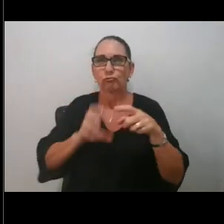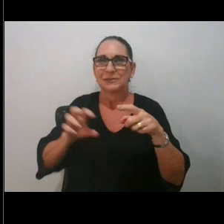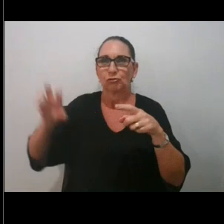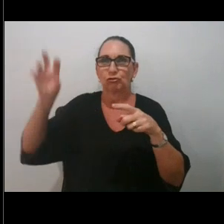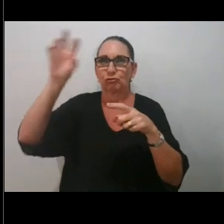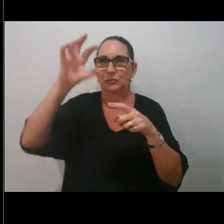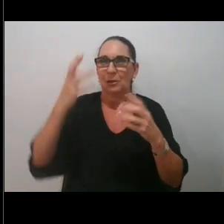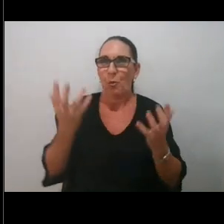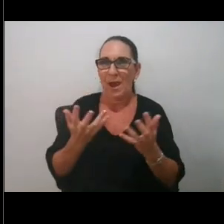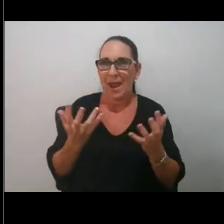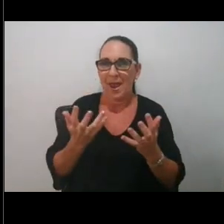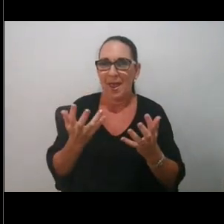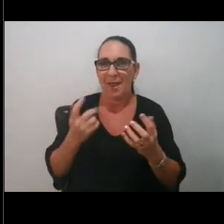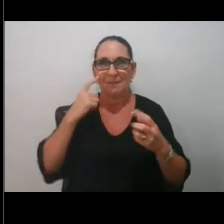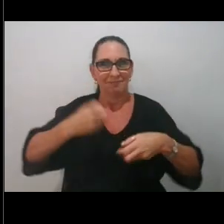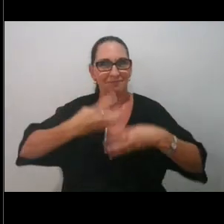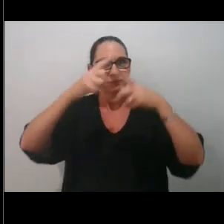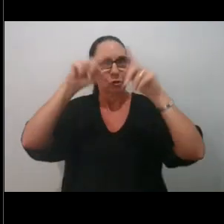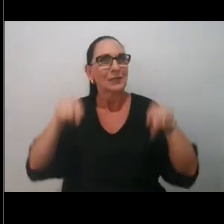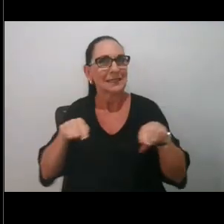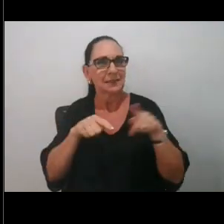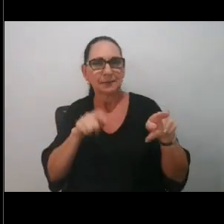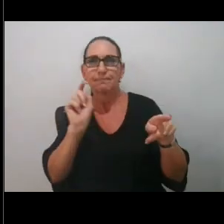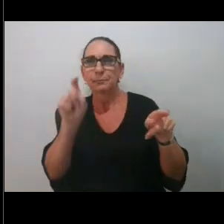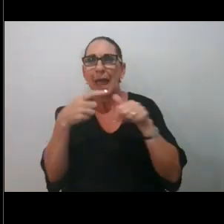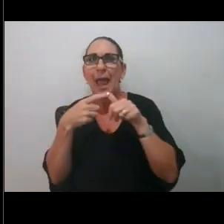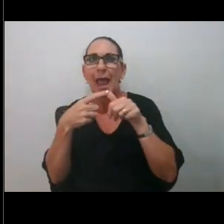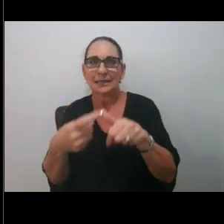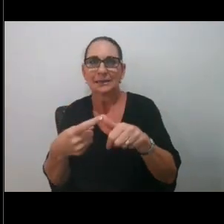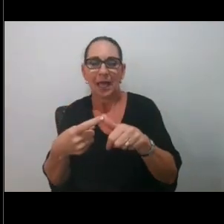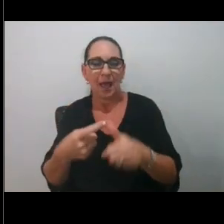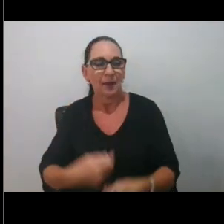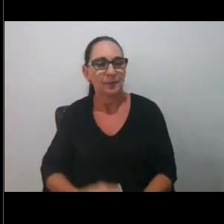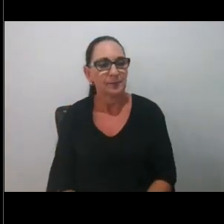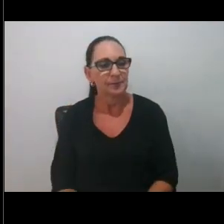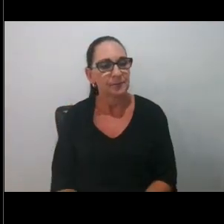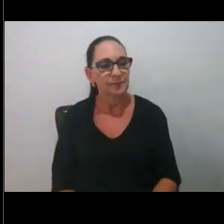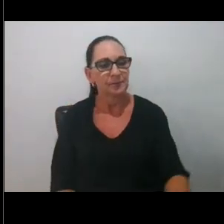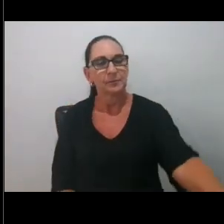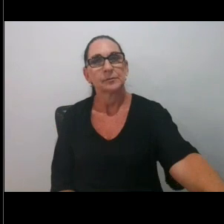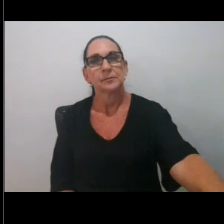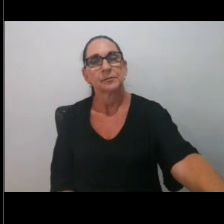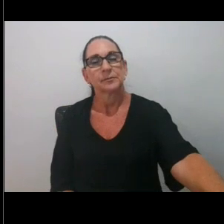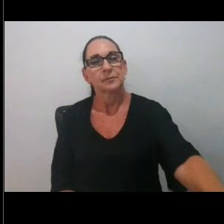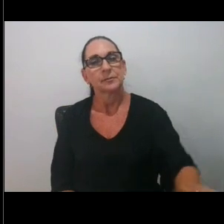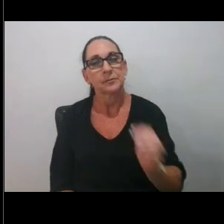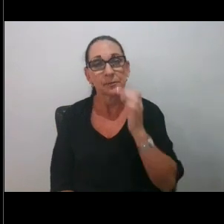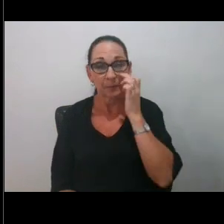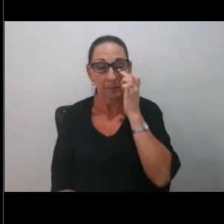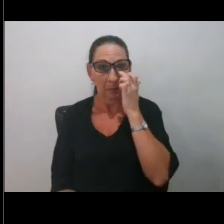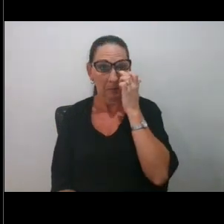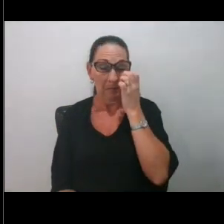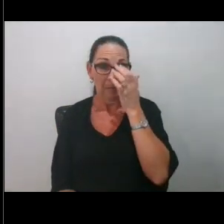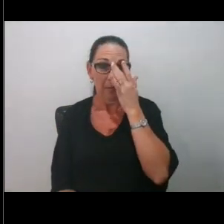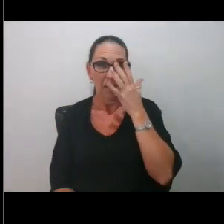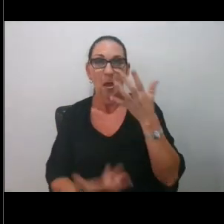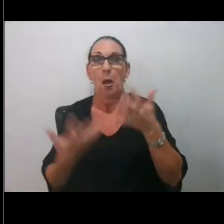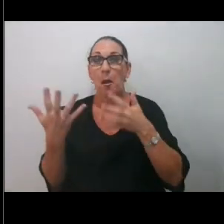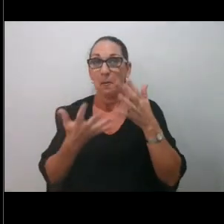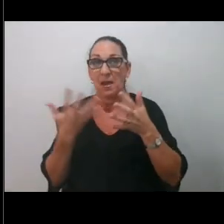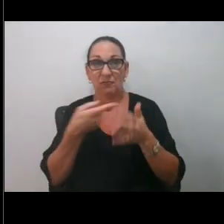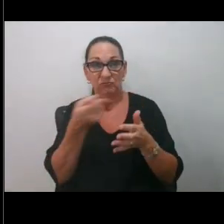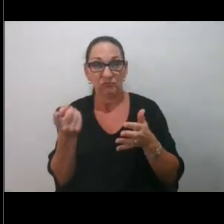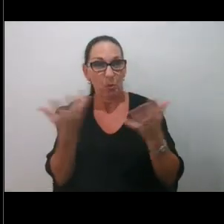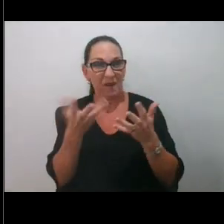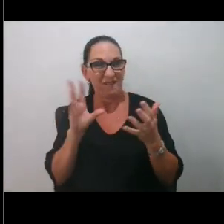answer so the options are are you joining us from Southeast Queensland Far North